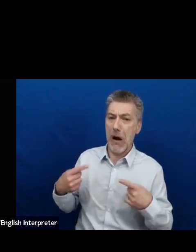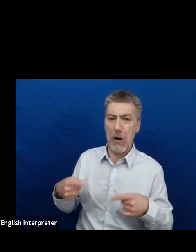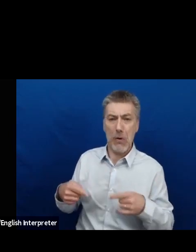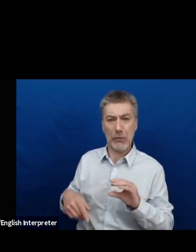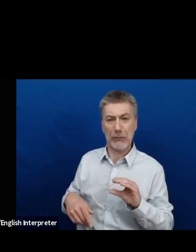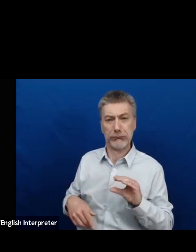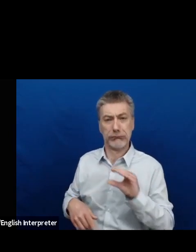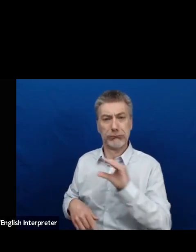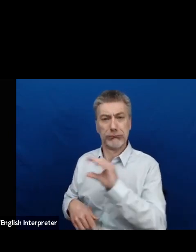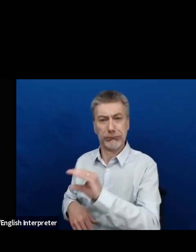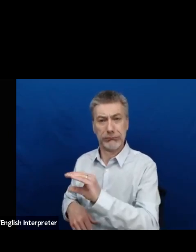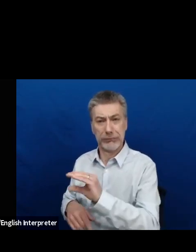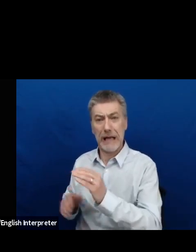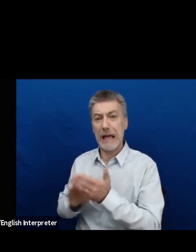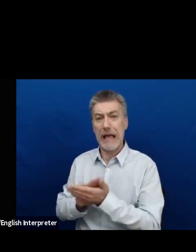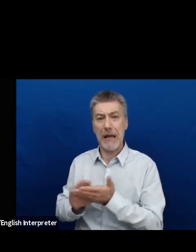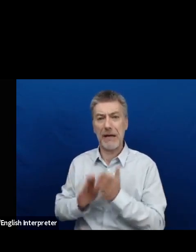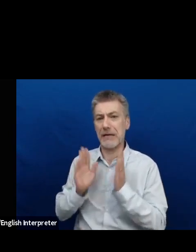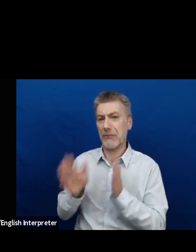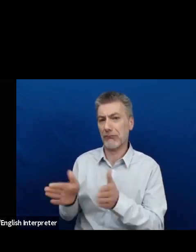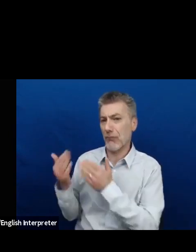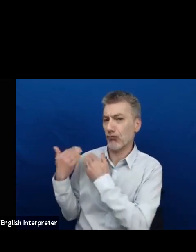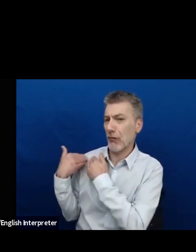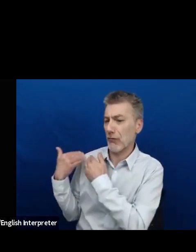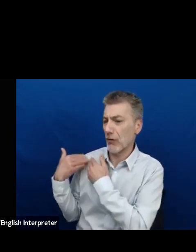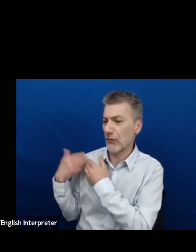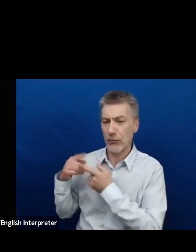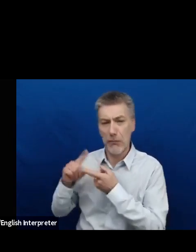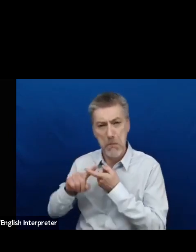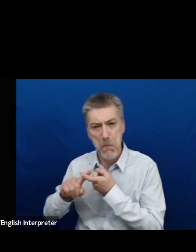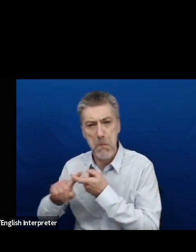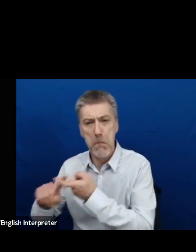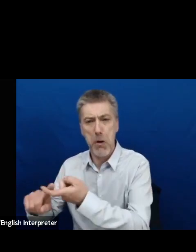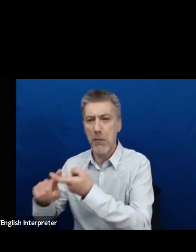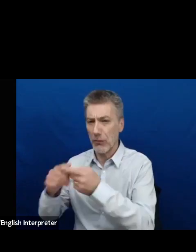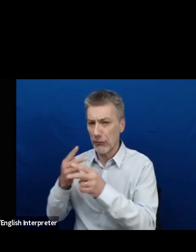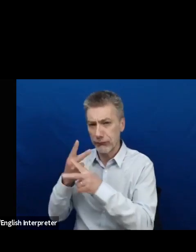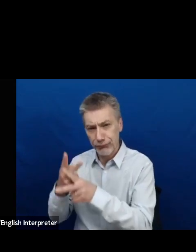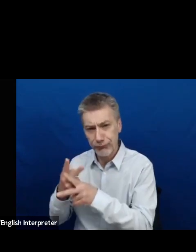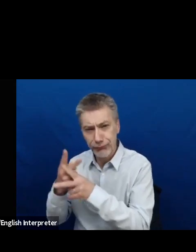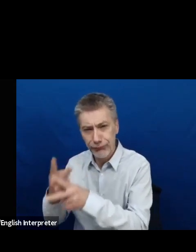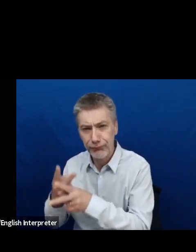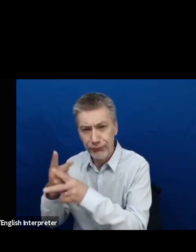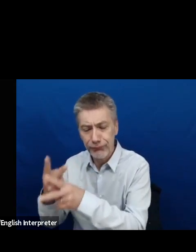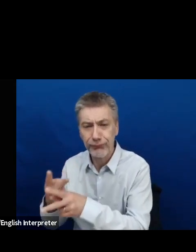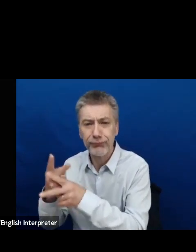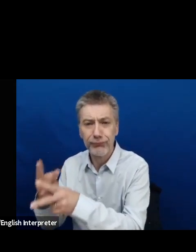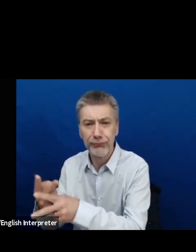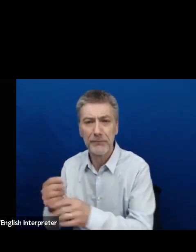paid tax since 1860 but they were excluded